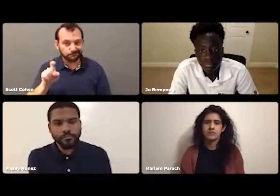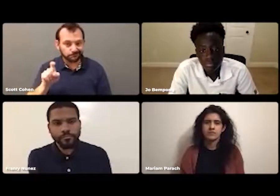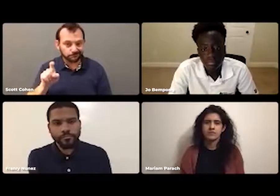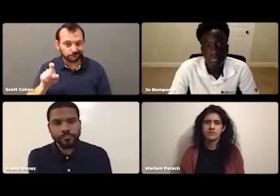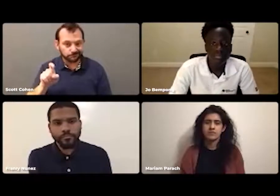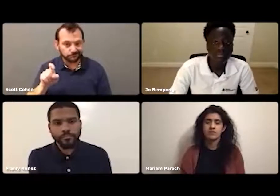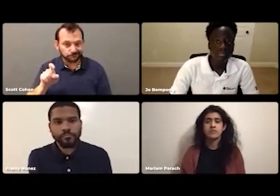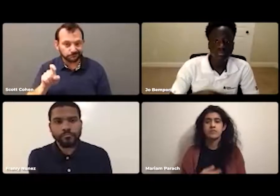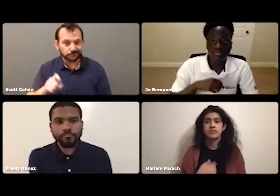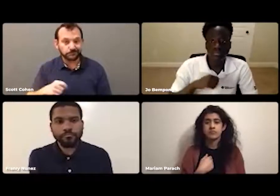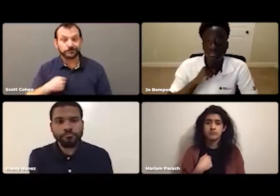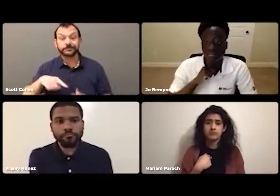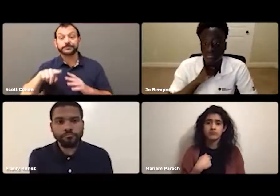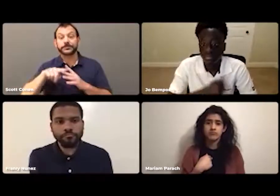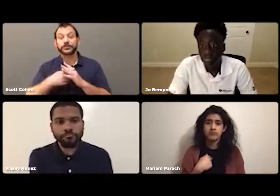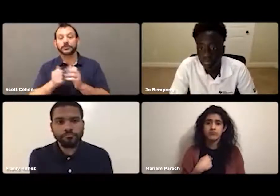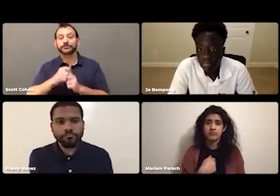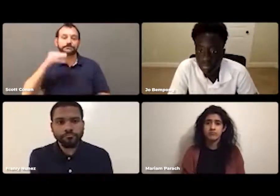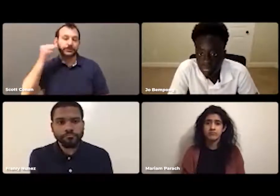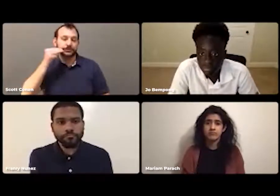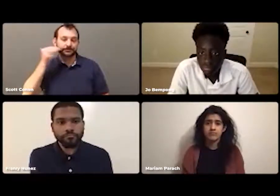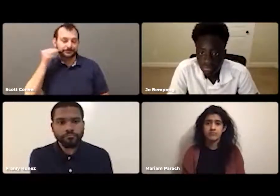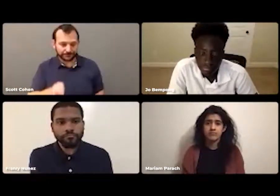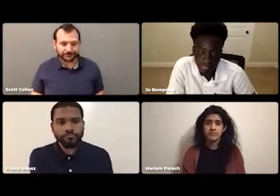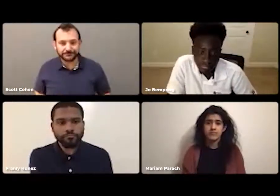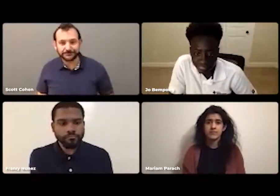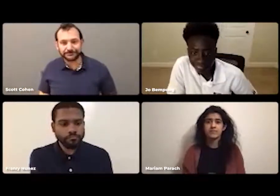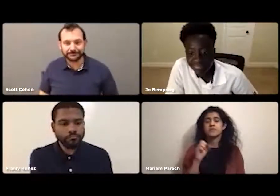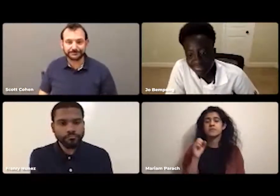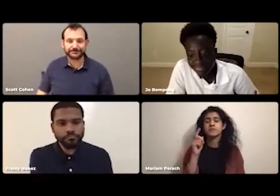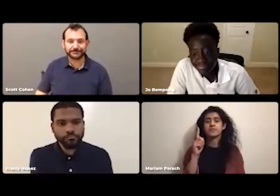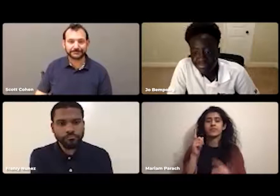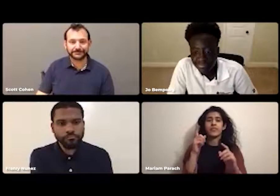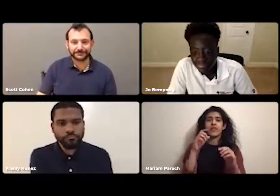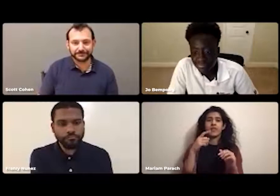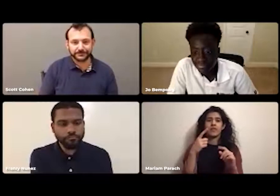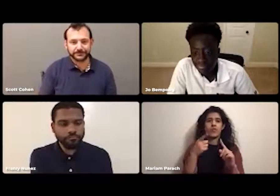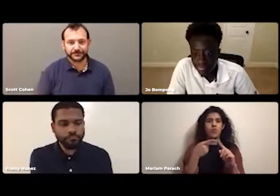stick to STEM? Mariam?